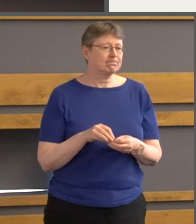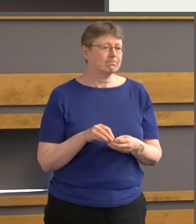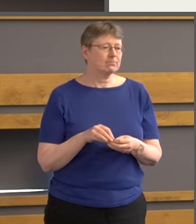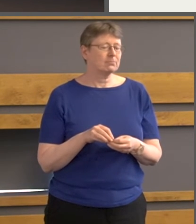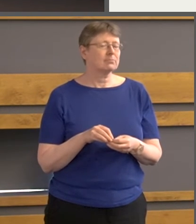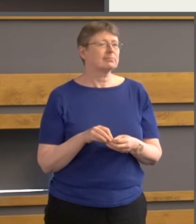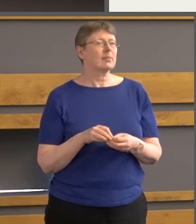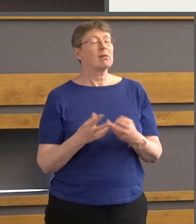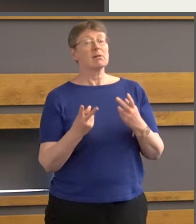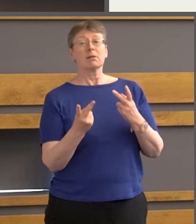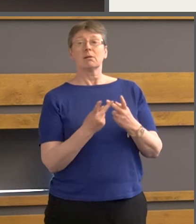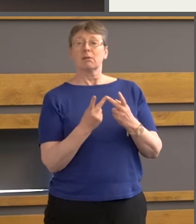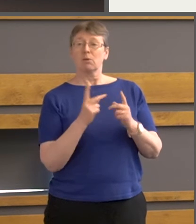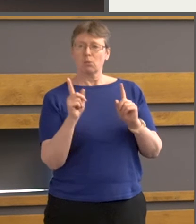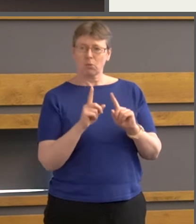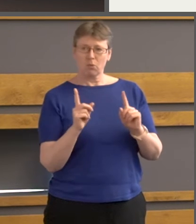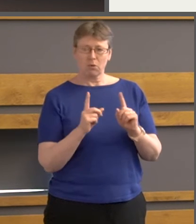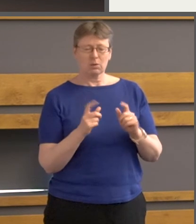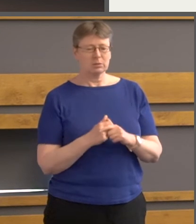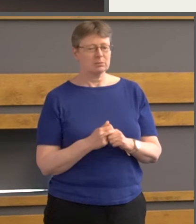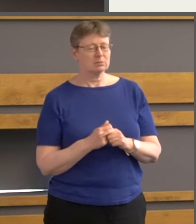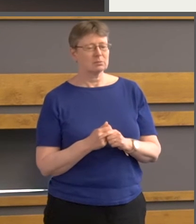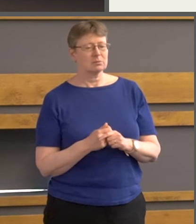another thing that struck me was coming from Bengal,